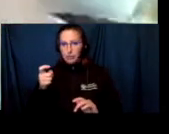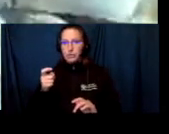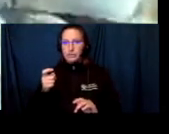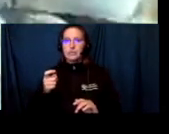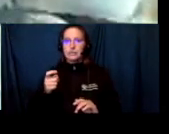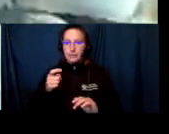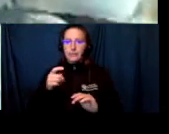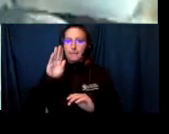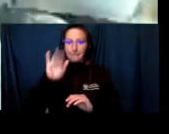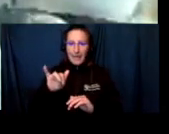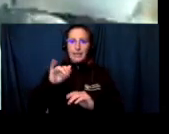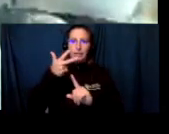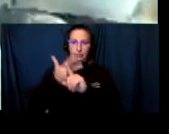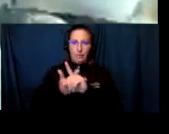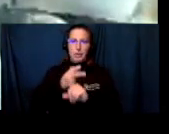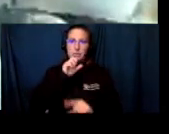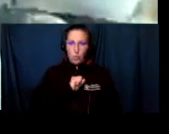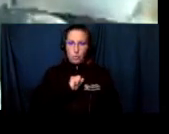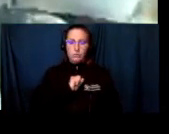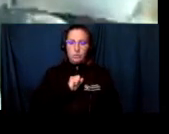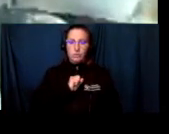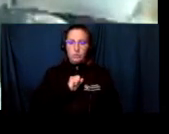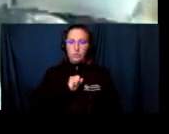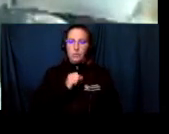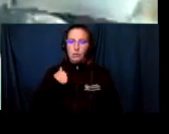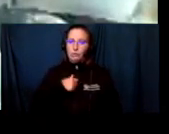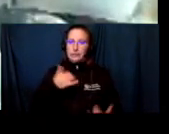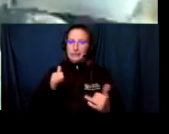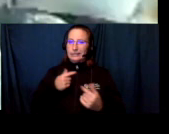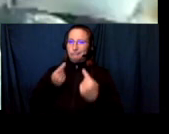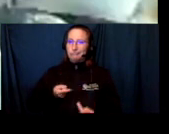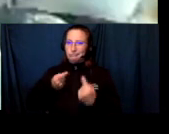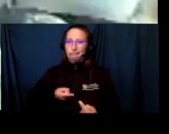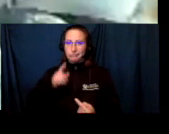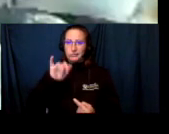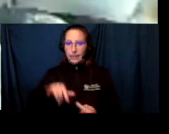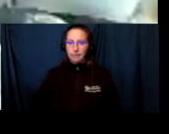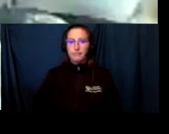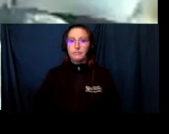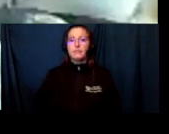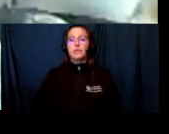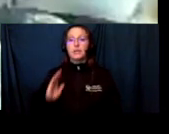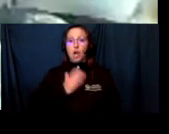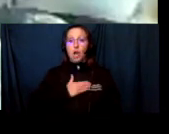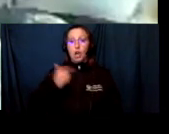of age is an area where we continue to struggle. So this grant cycle we do have a